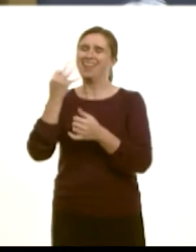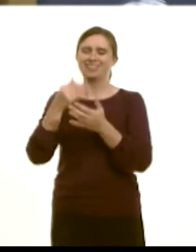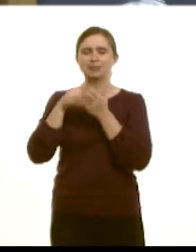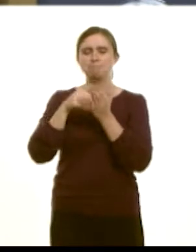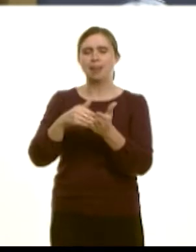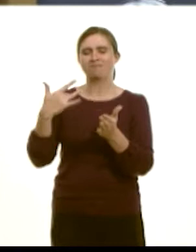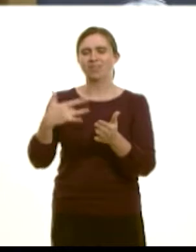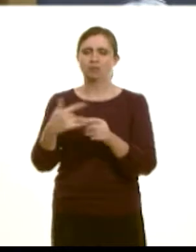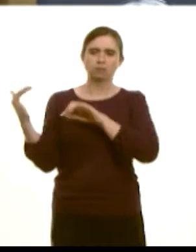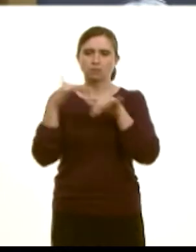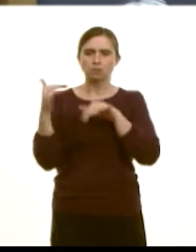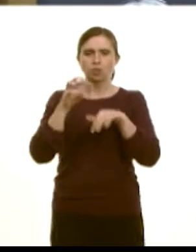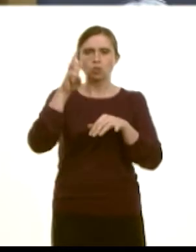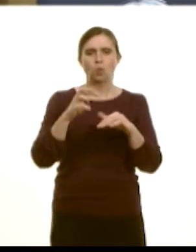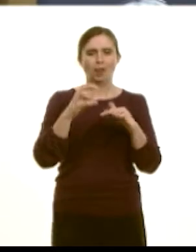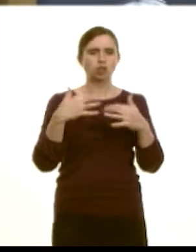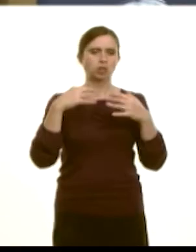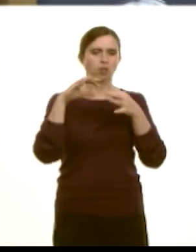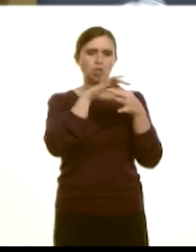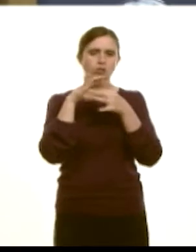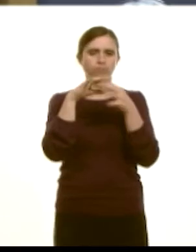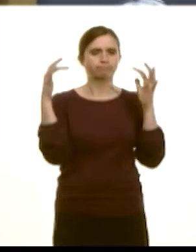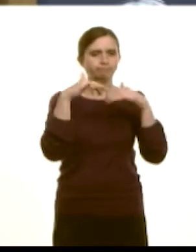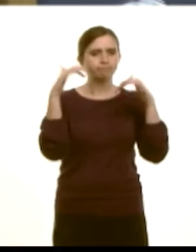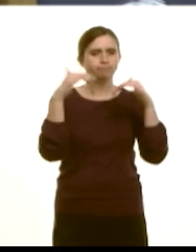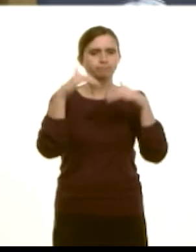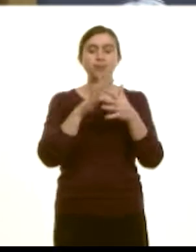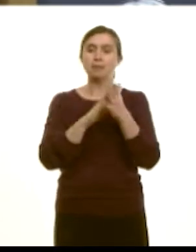to Welsh attractions every year, employing 7,500 people.